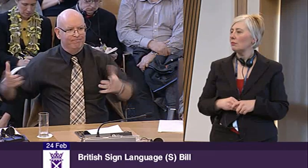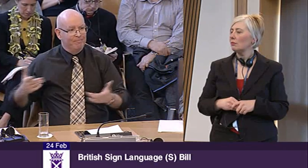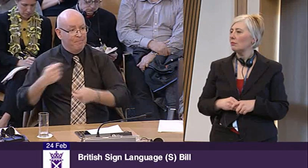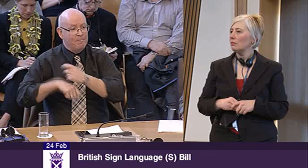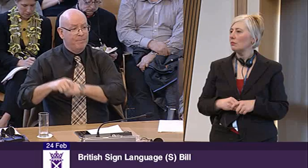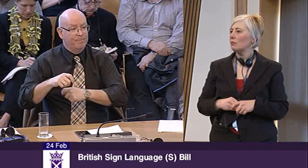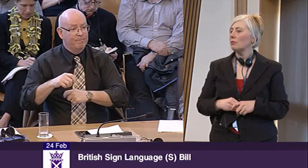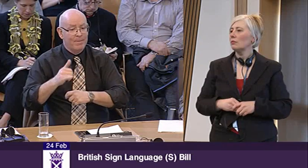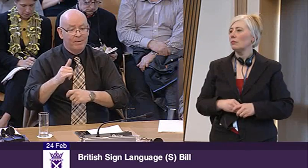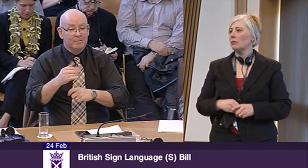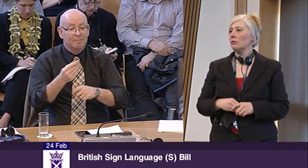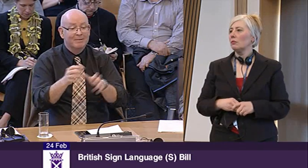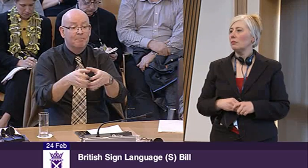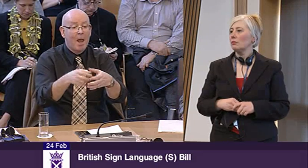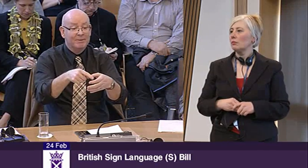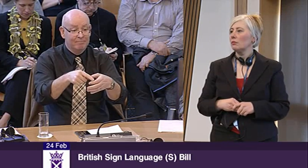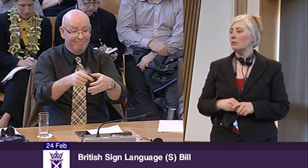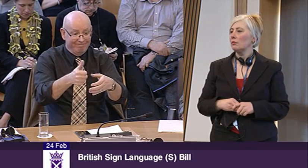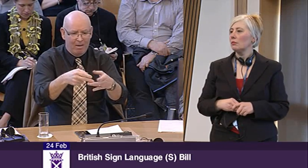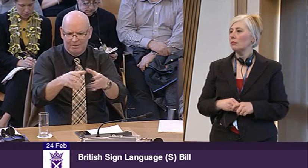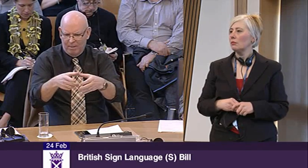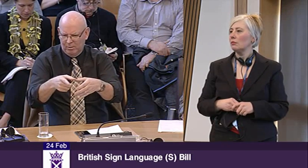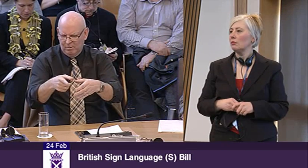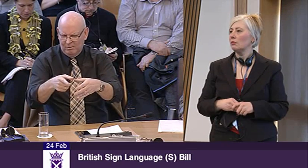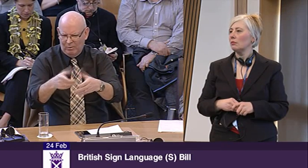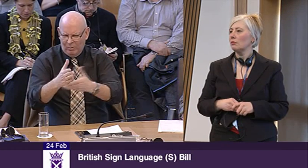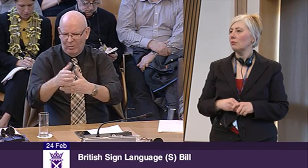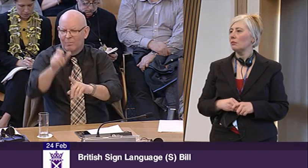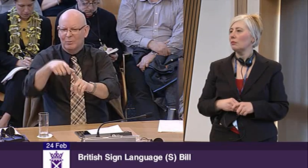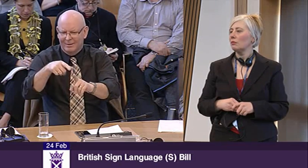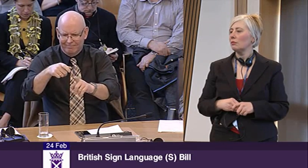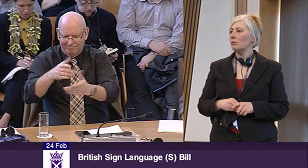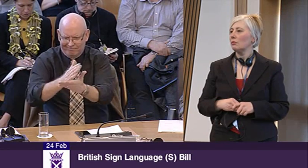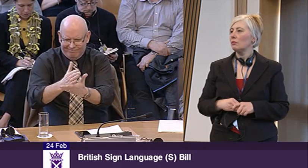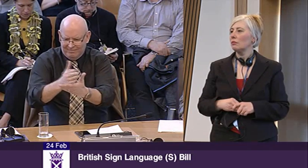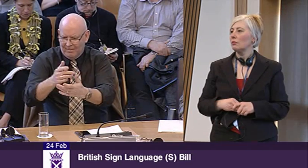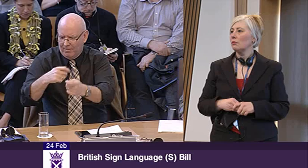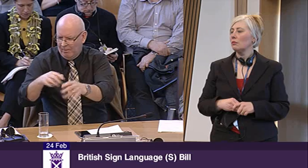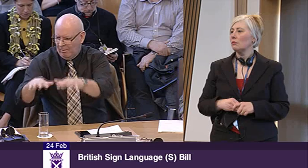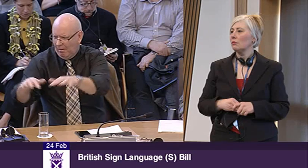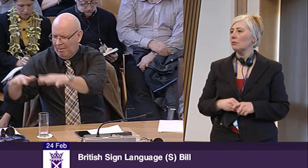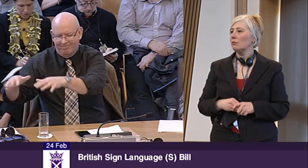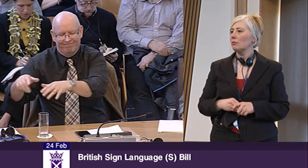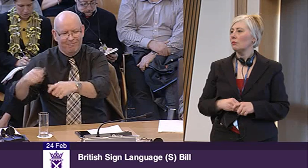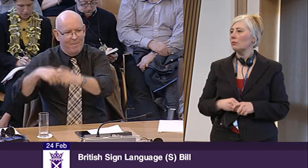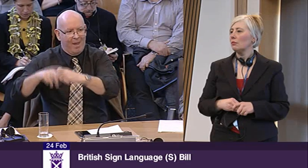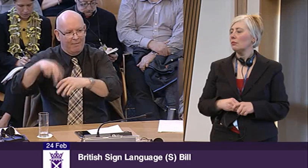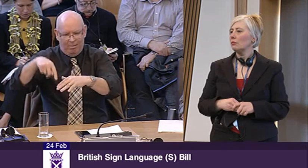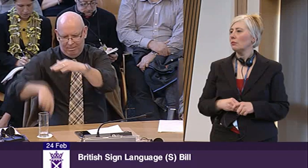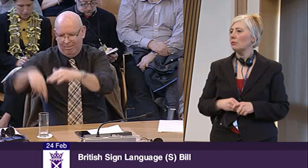will vary wildly between those departments. One department might address the needs well, while others might not.